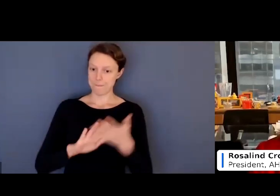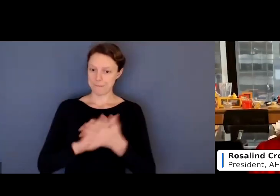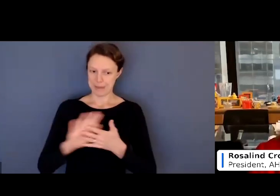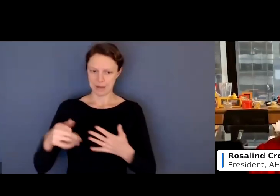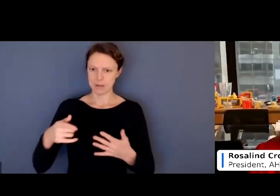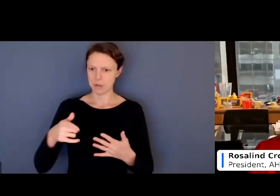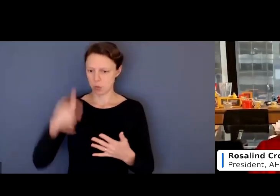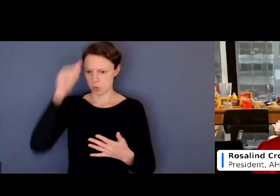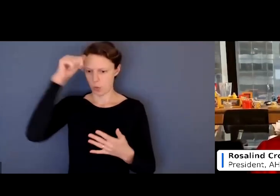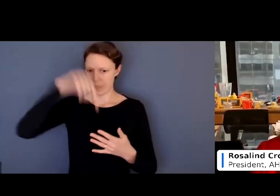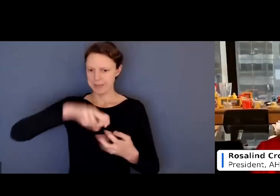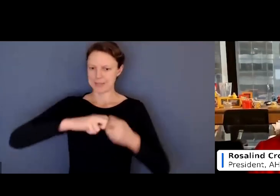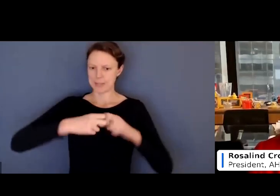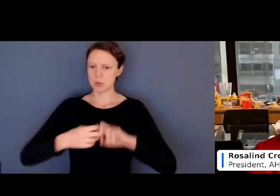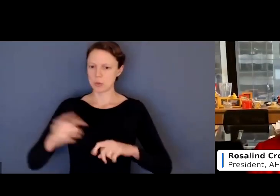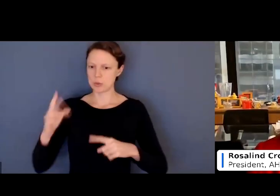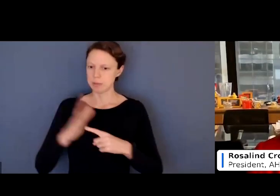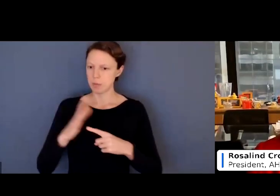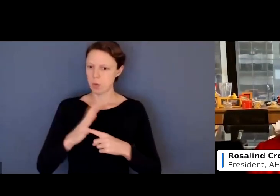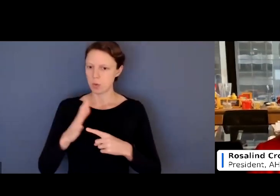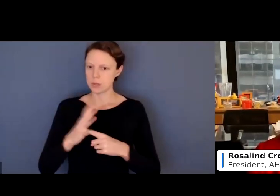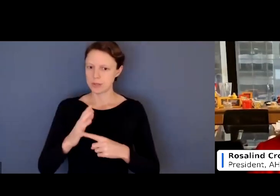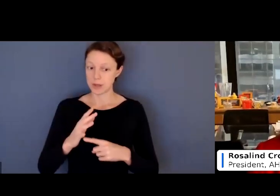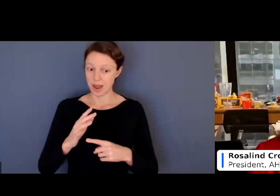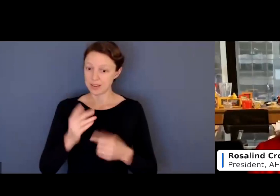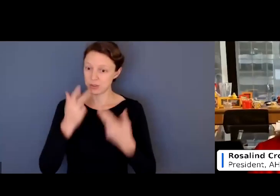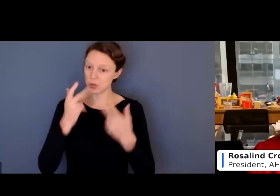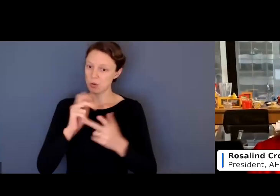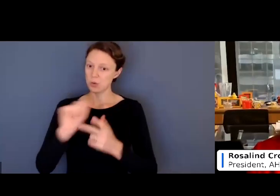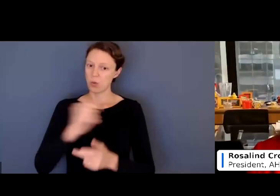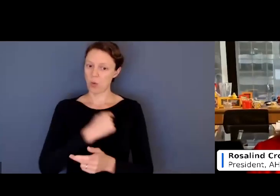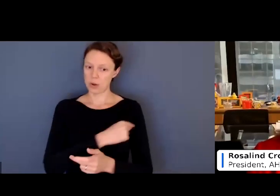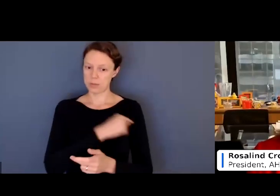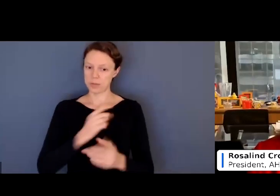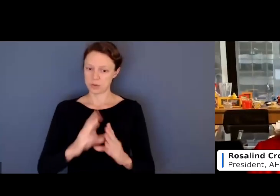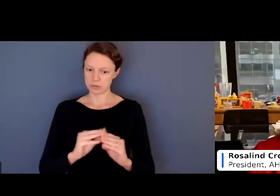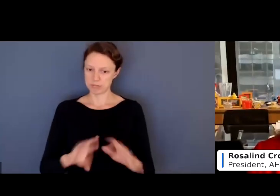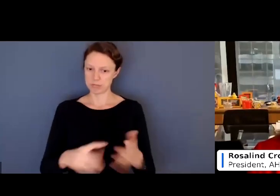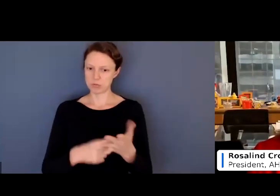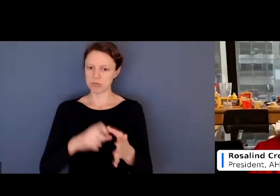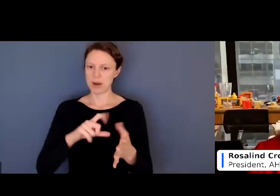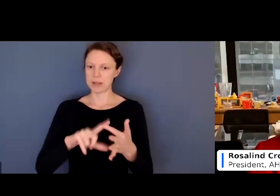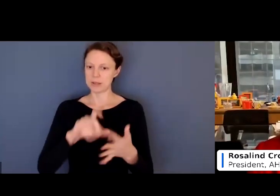and your commitment to anti-racism. Let us approach this lecture